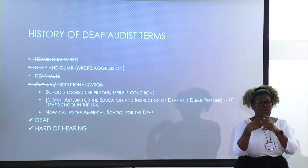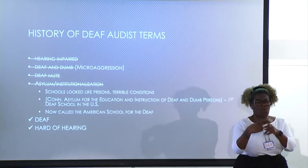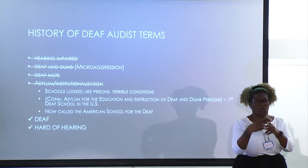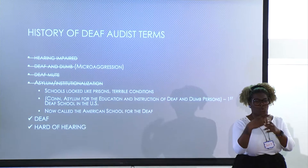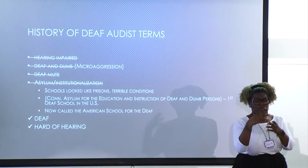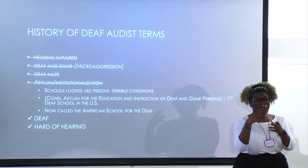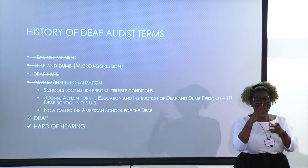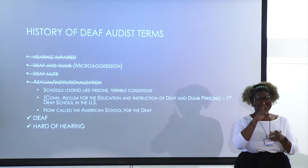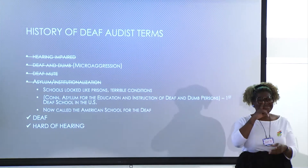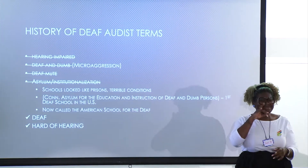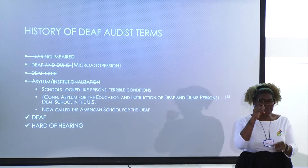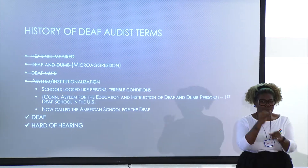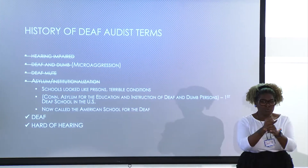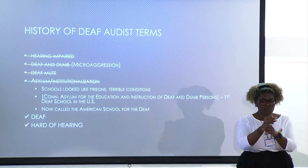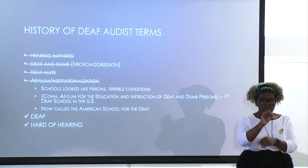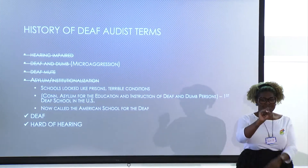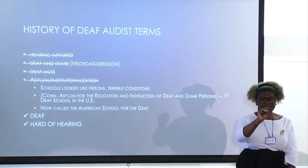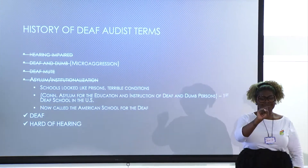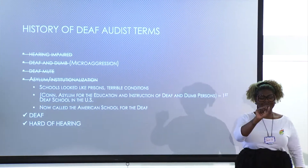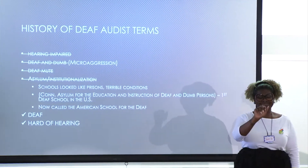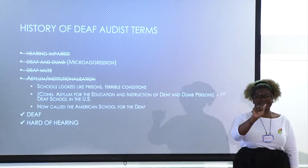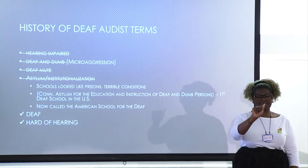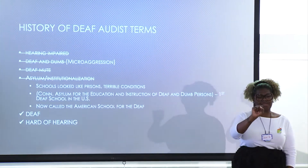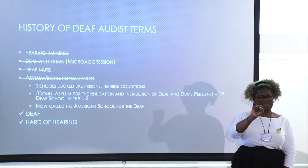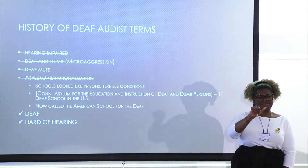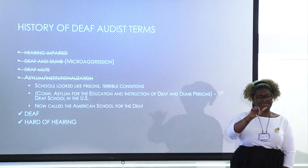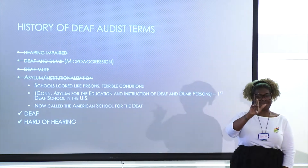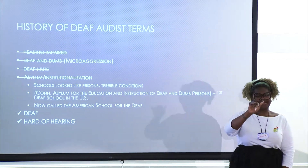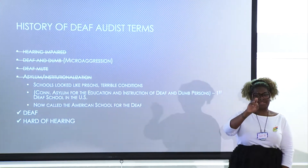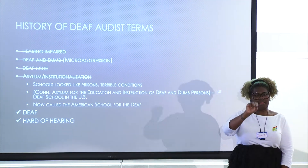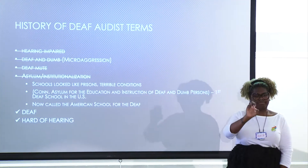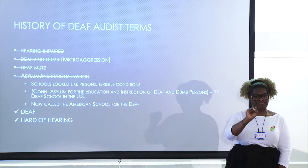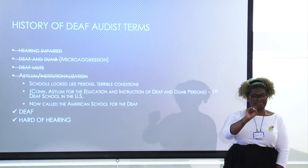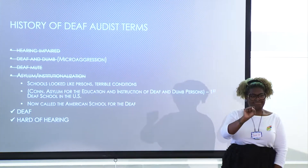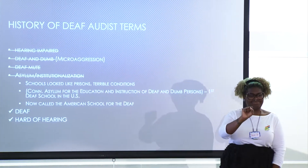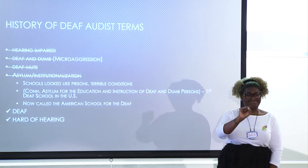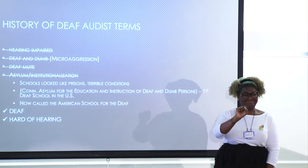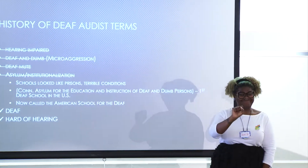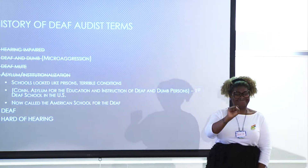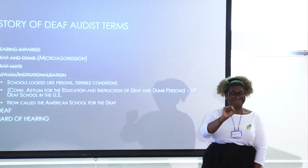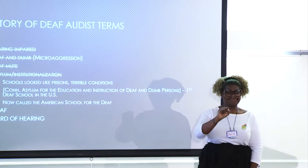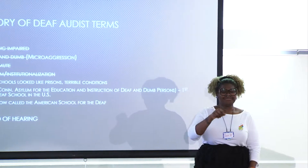Another term that was used, specifically among schools